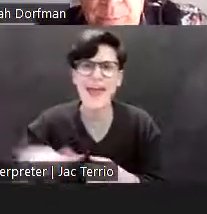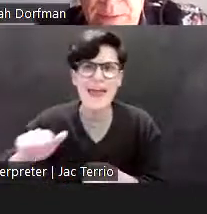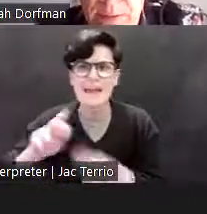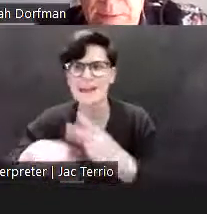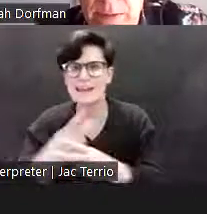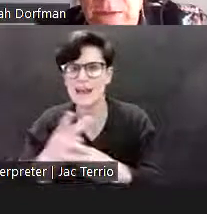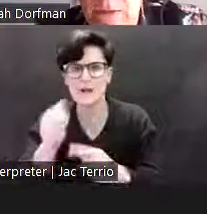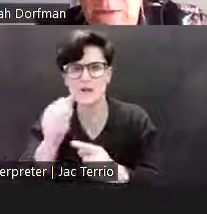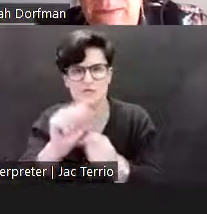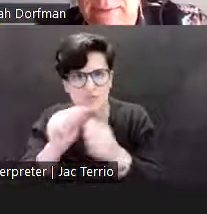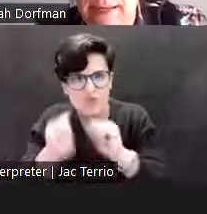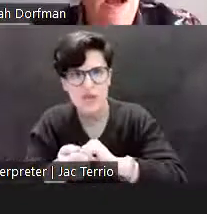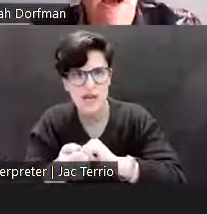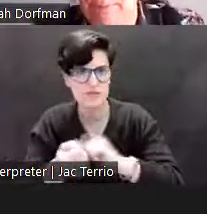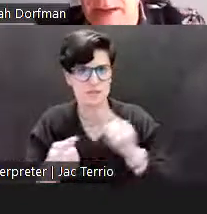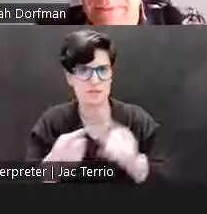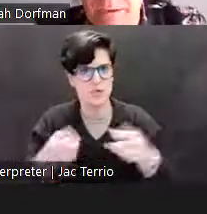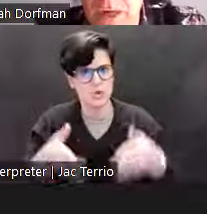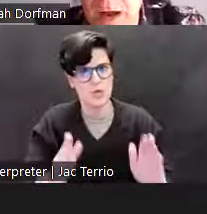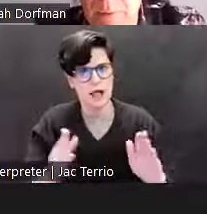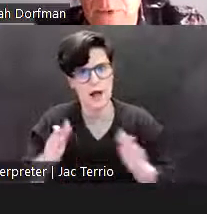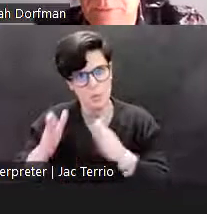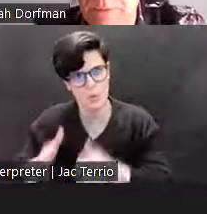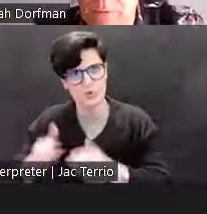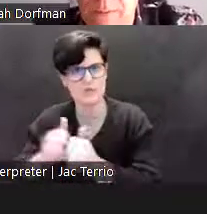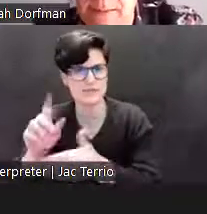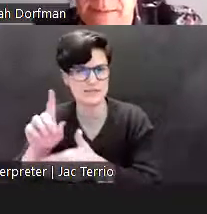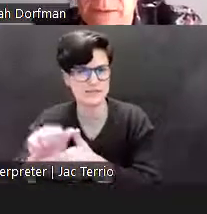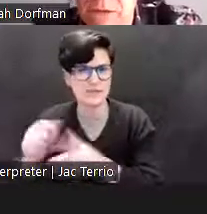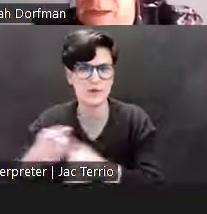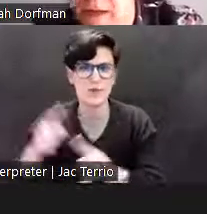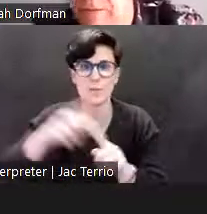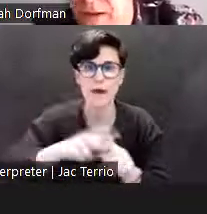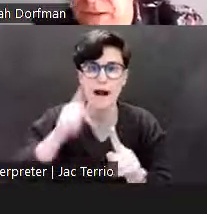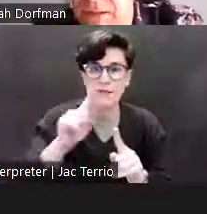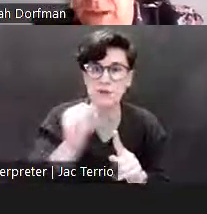with a disability to do things like apply for a job, or to perform the essential functions